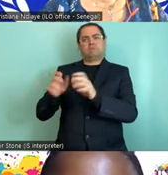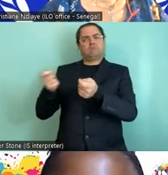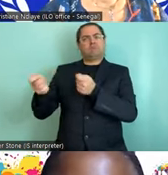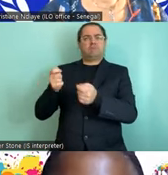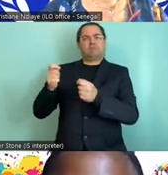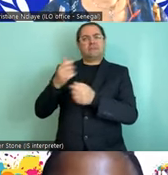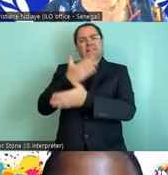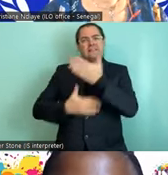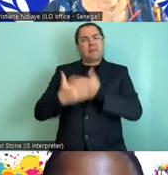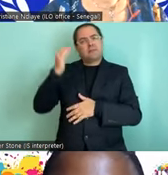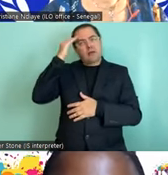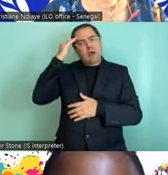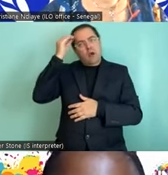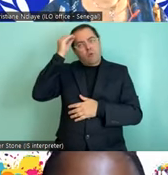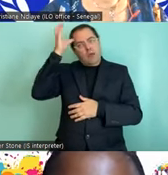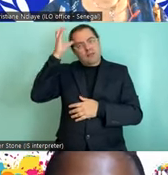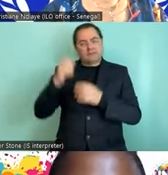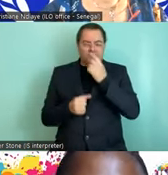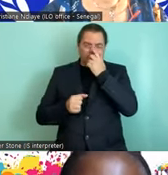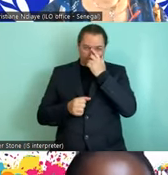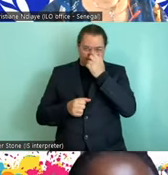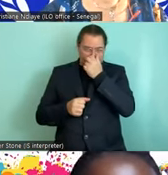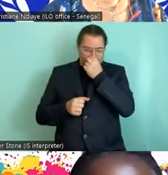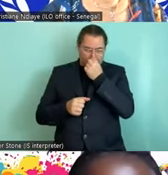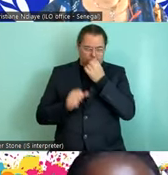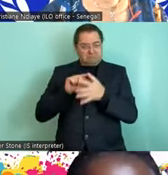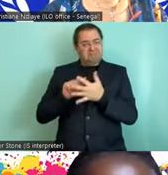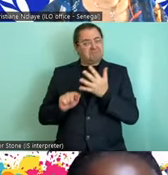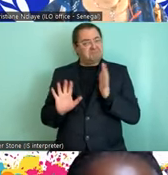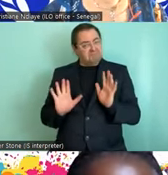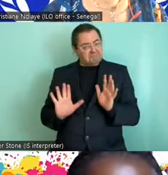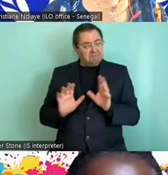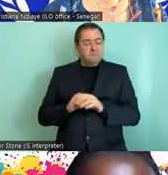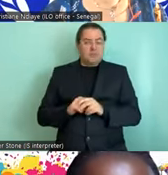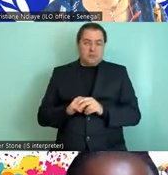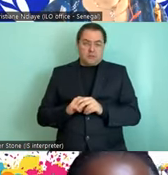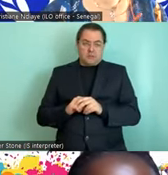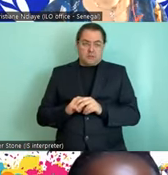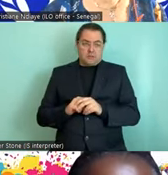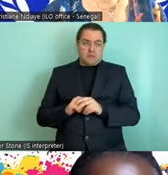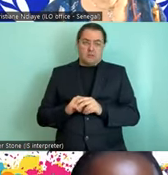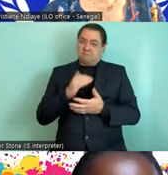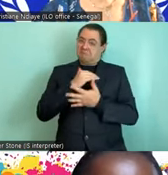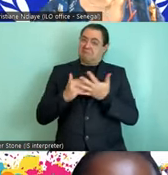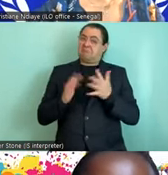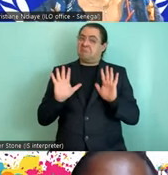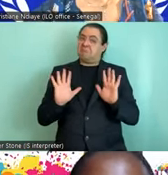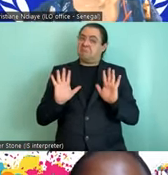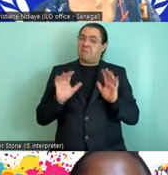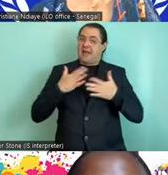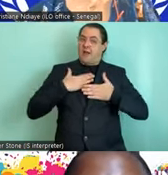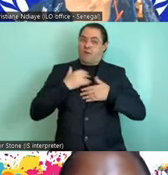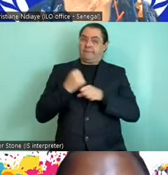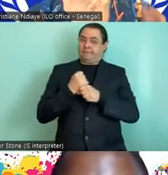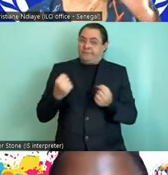10:43:46 classes for employees. Yes. So, that is what we offer and give a we are still on